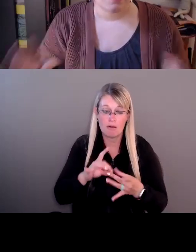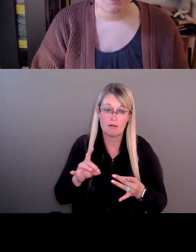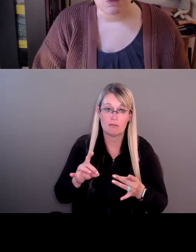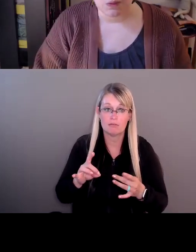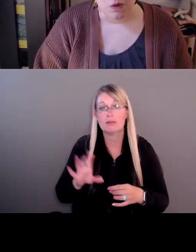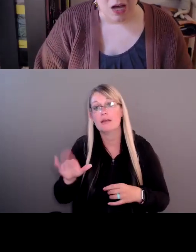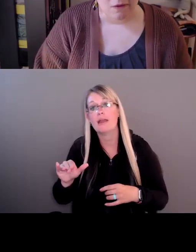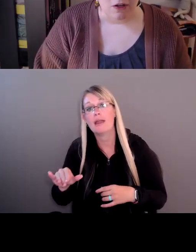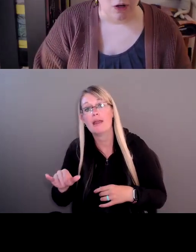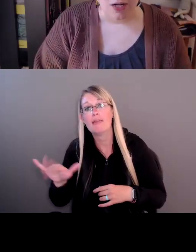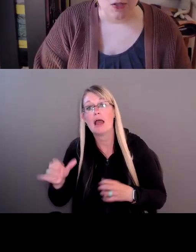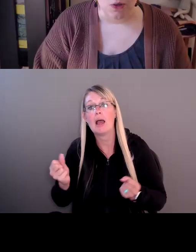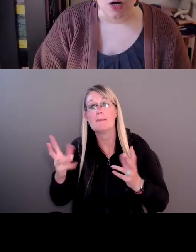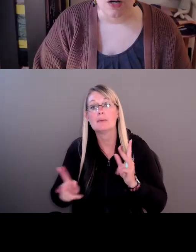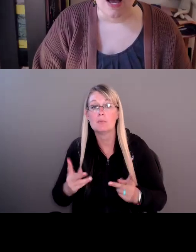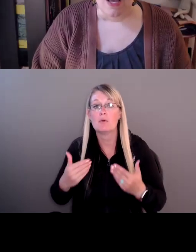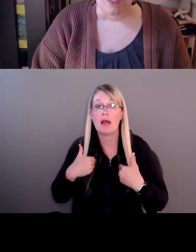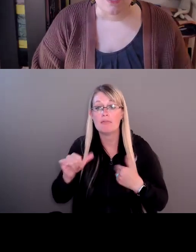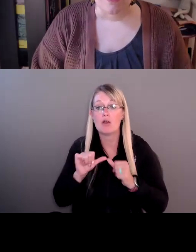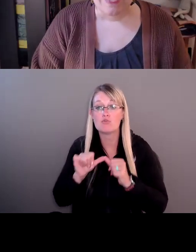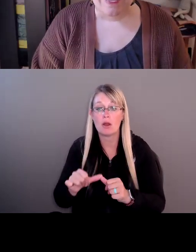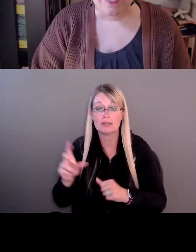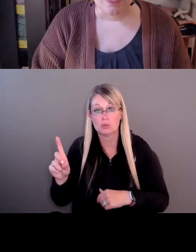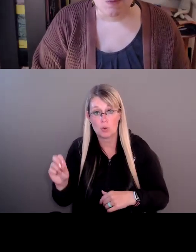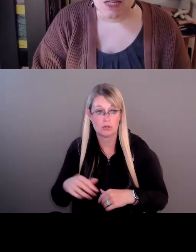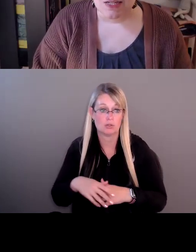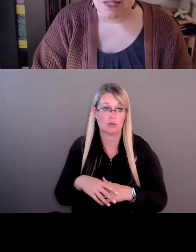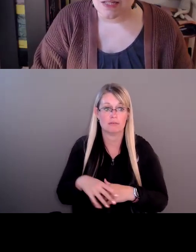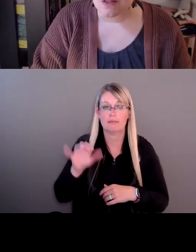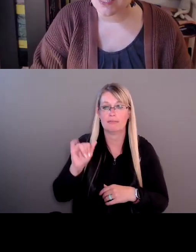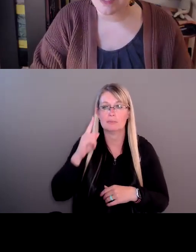this many people have a chronic disorder. And that's because it does not look like they have